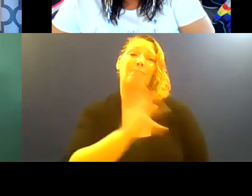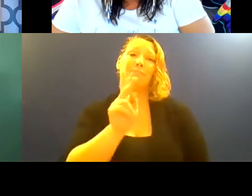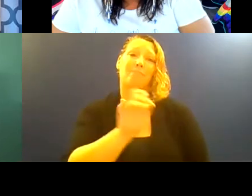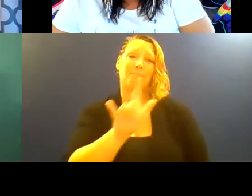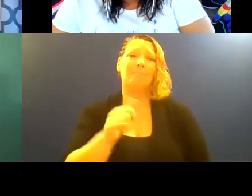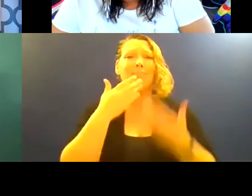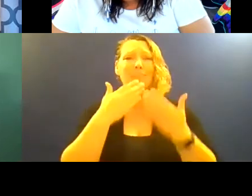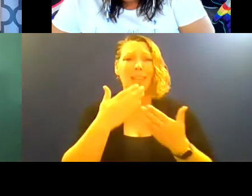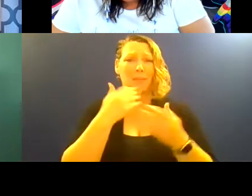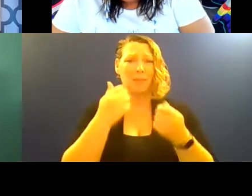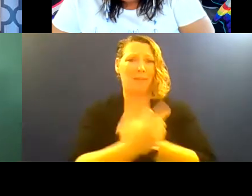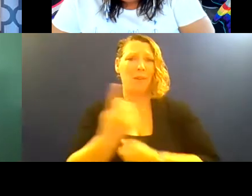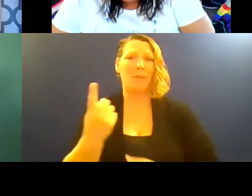Esther: Thank you, Kelly. Thanks everyone.